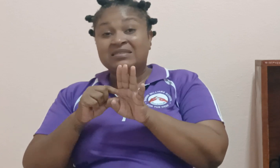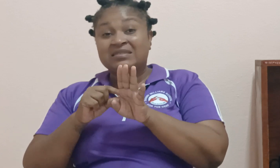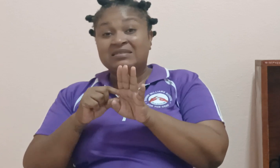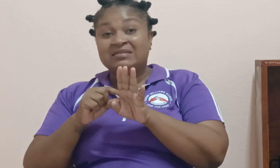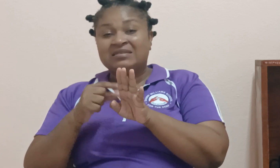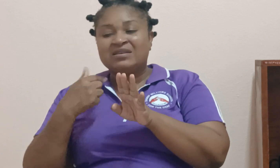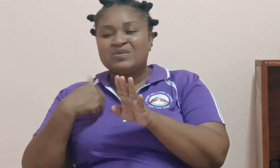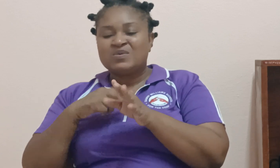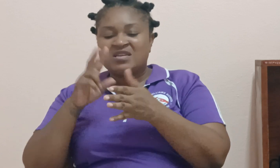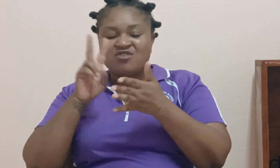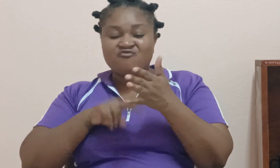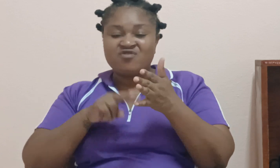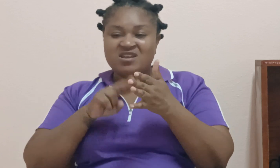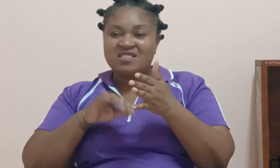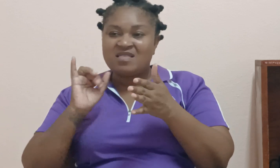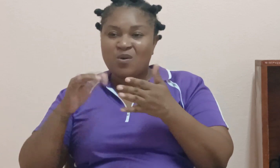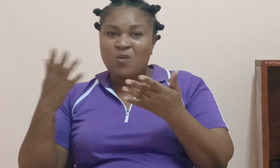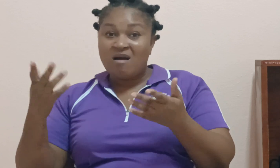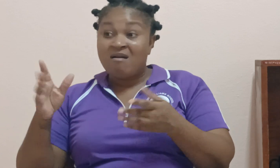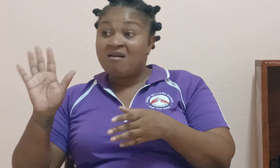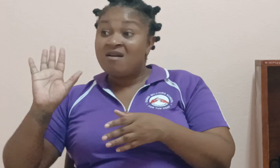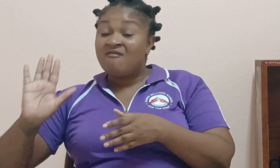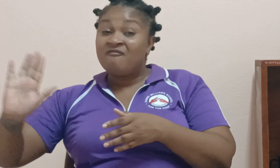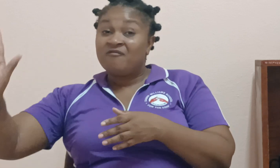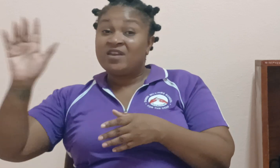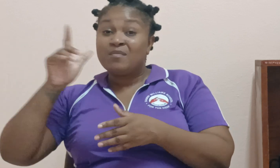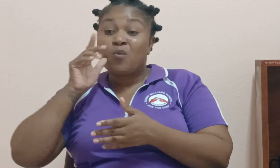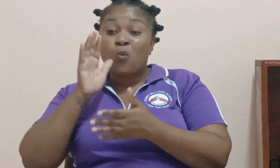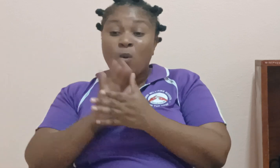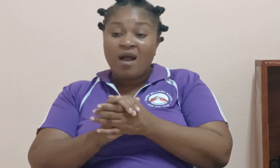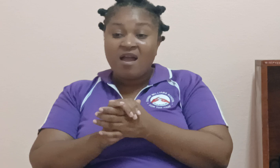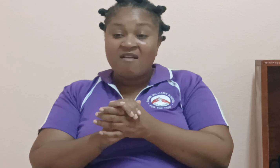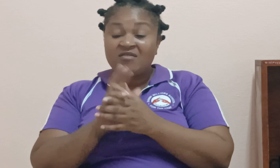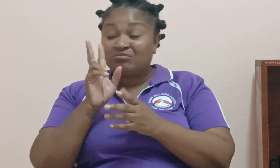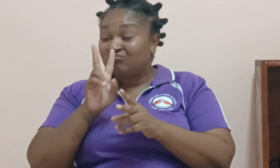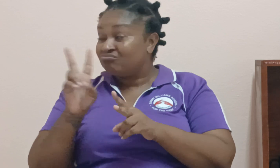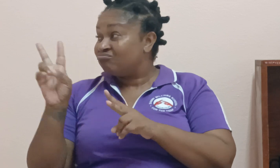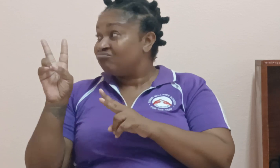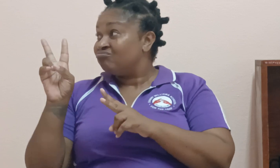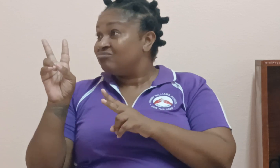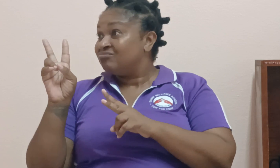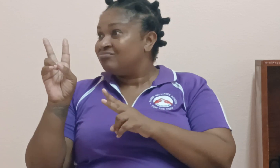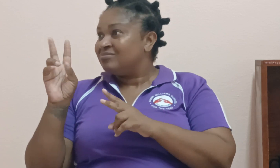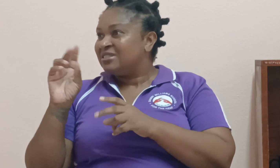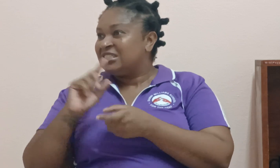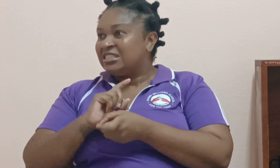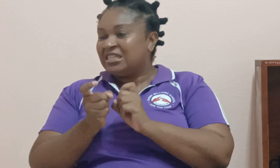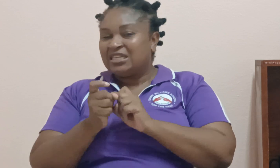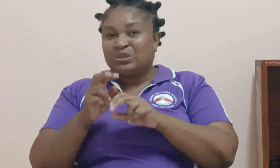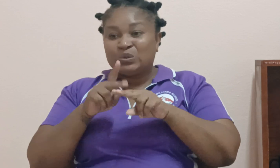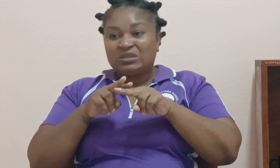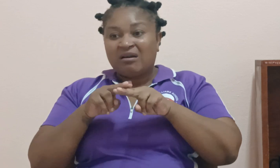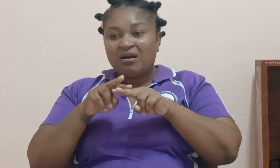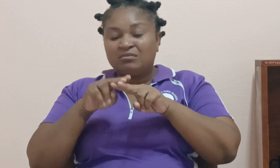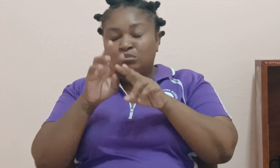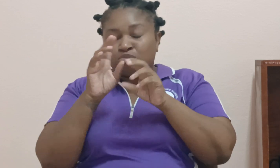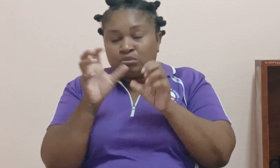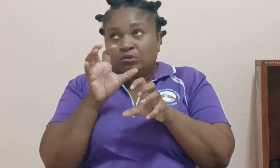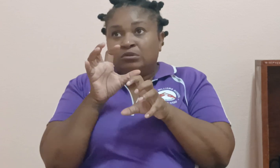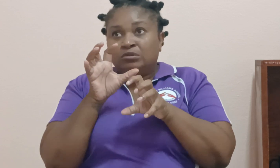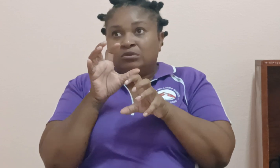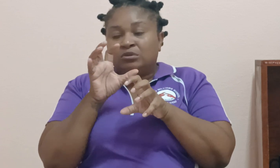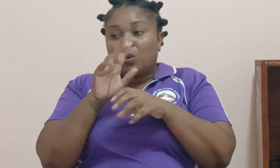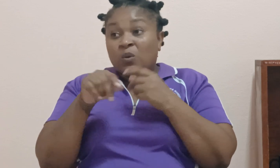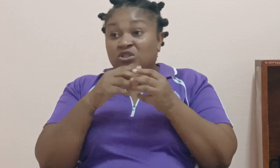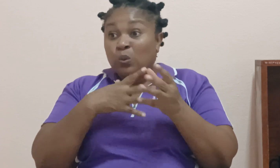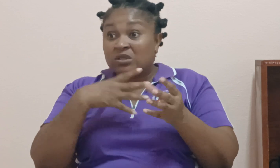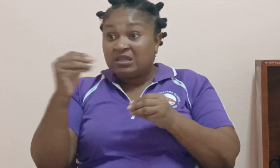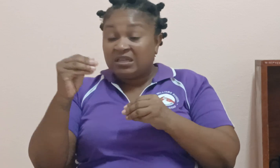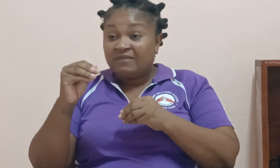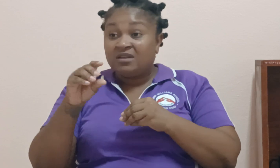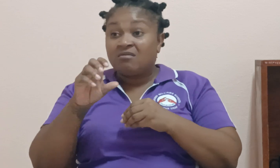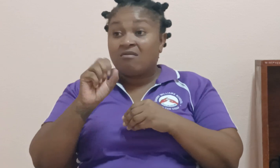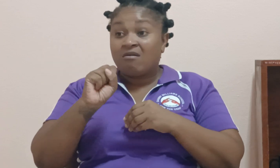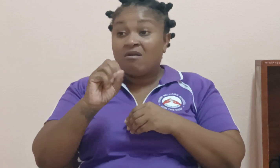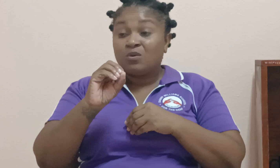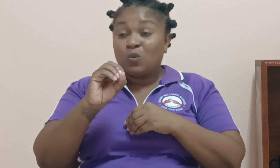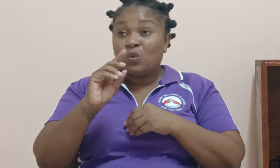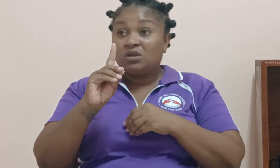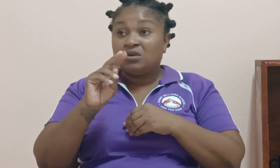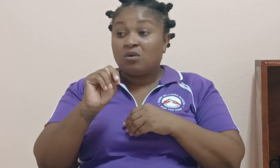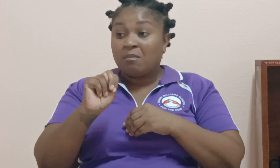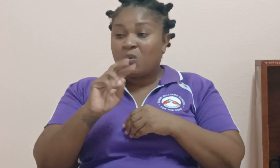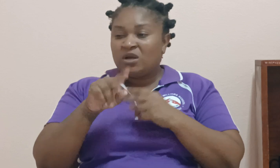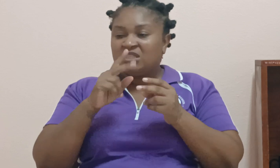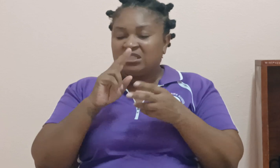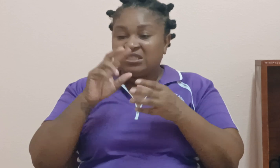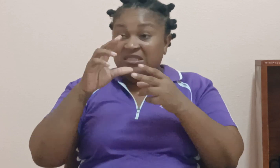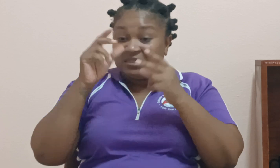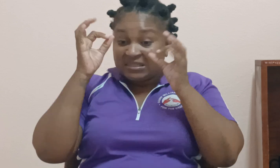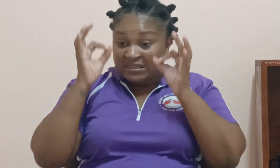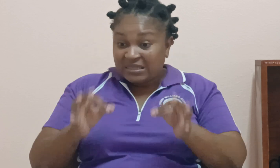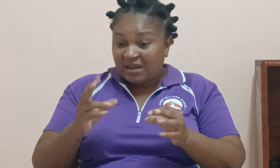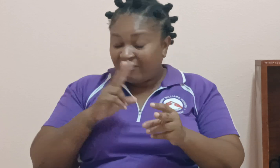read that his wife turned to salt as she was leaving Sodom…when she chose to look back.